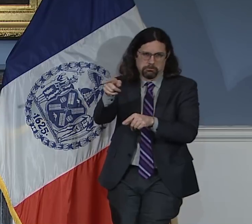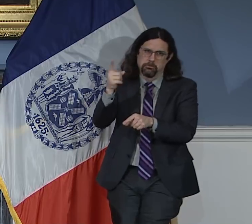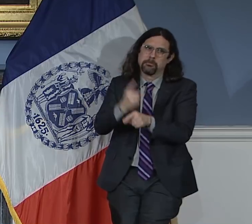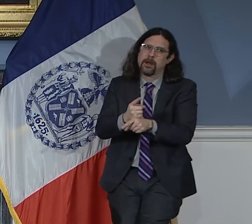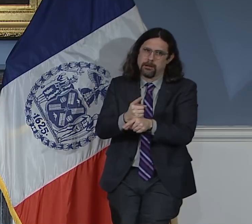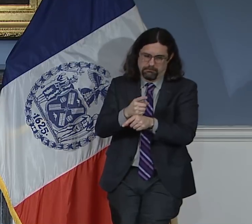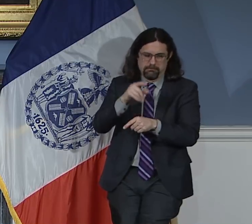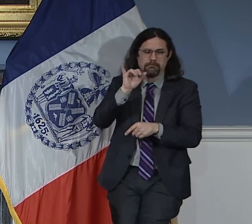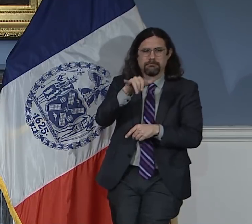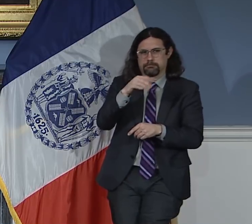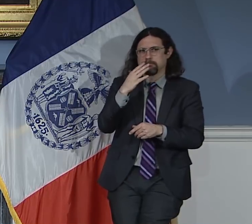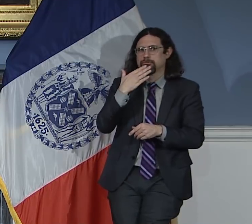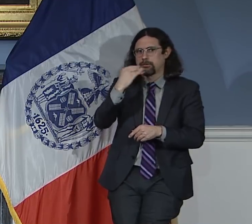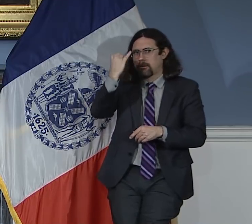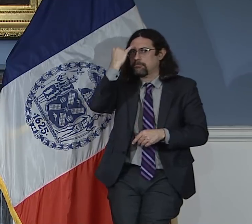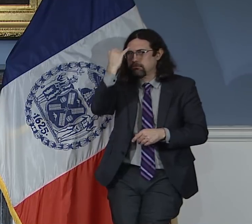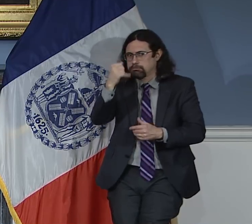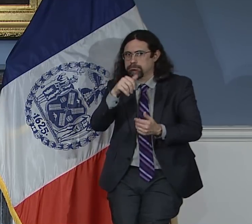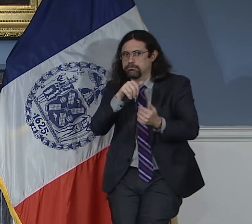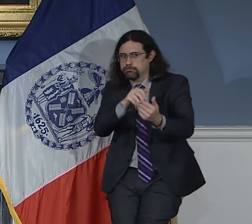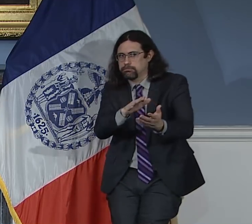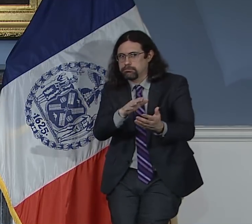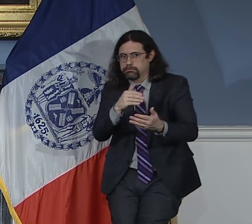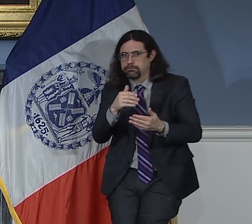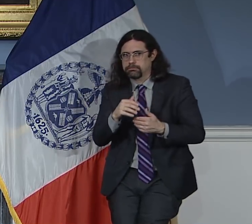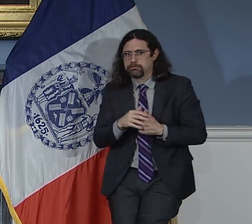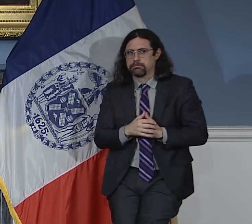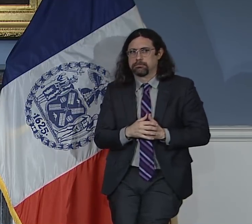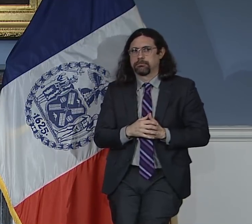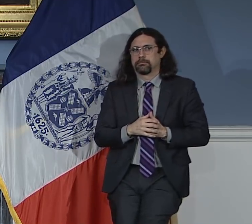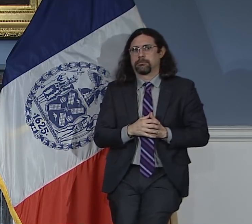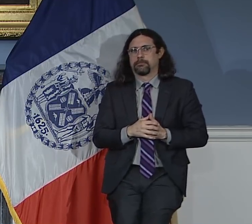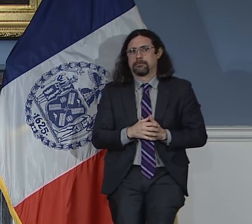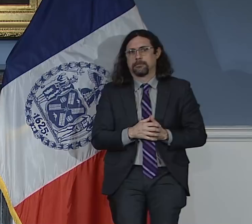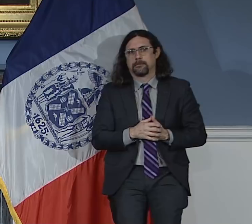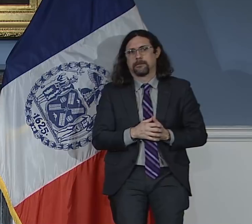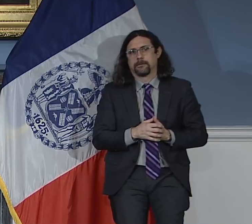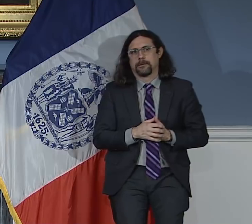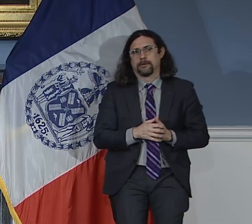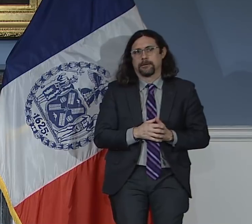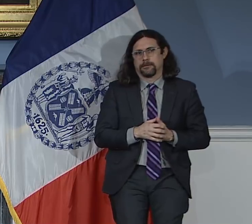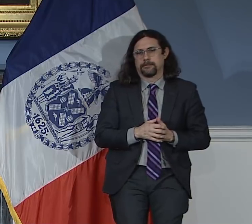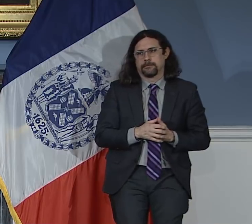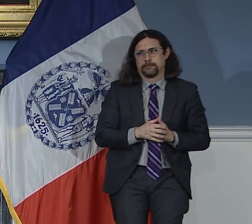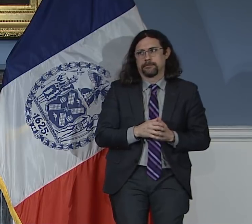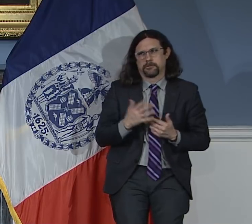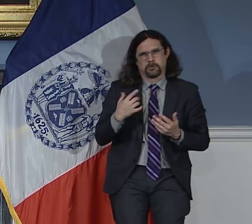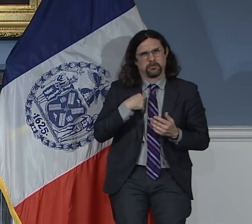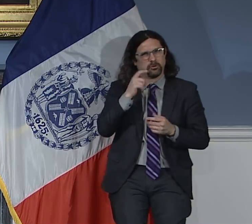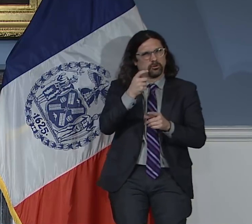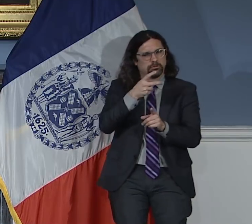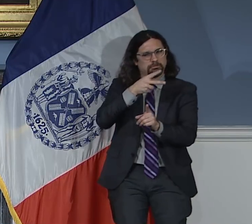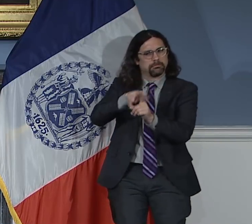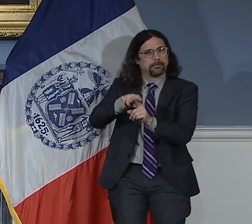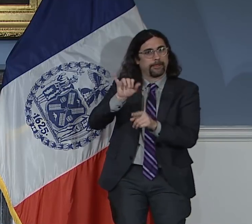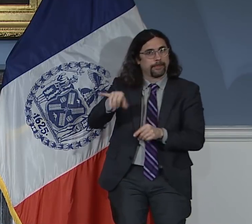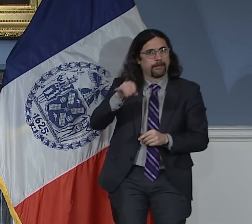ORF URO HOSPITALS, FOR THE ENTIRE NATION WOULD INVOLVE MASSIVE NEW INVESTMENTS TO SUPPORT STATE AND LOCAL GOVERNMENTS